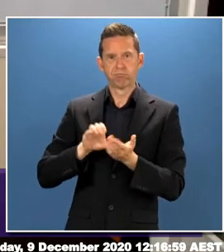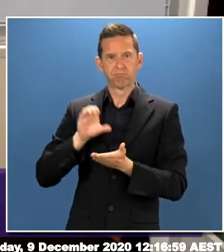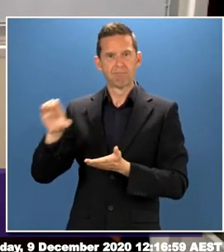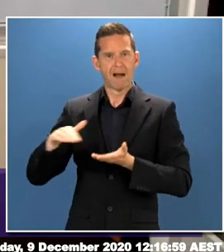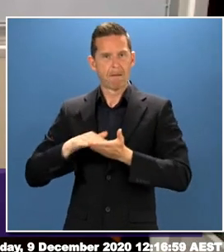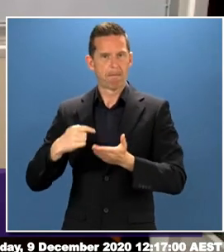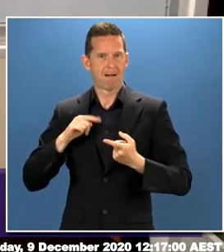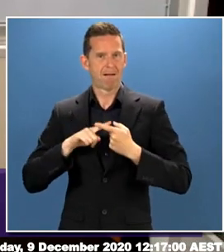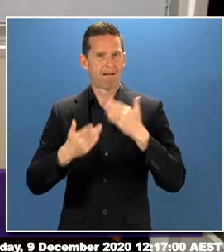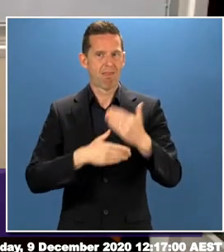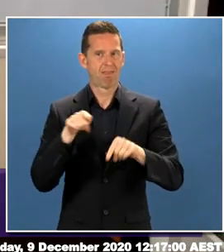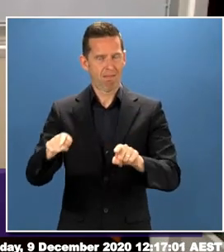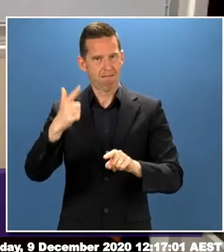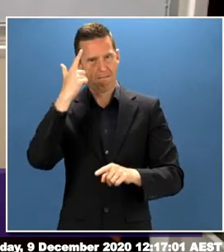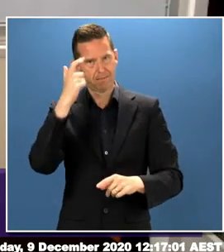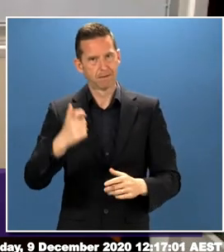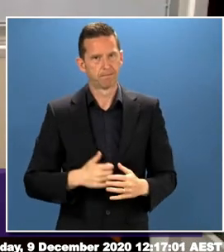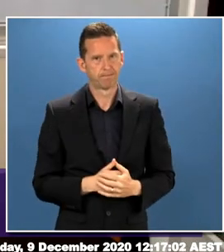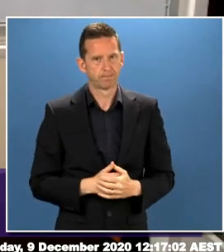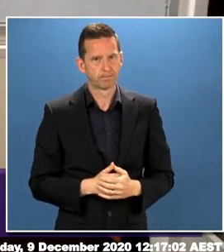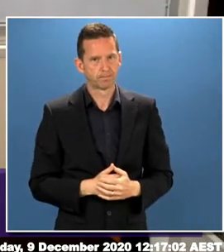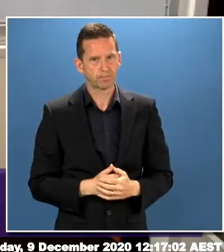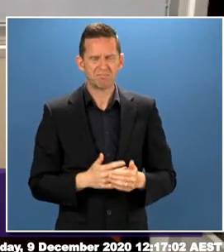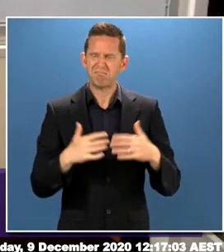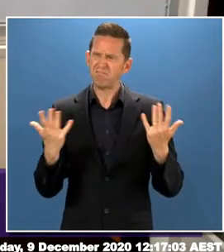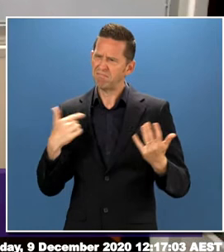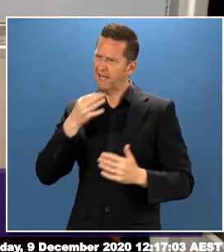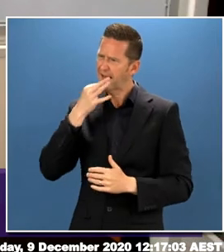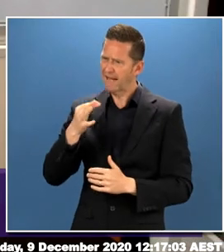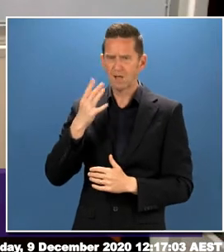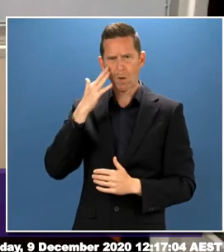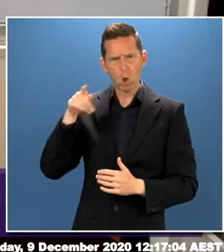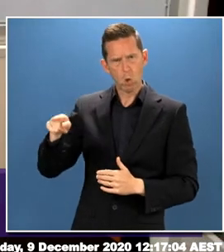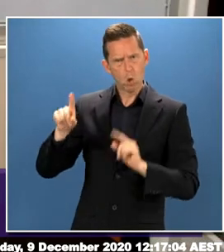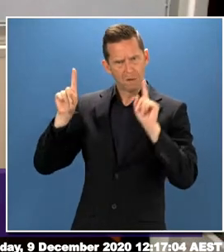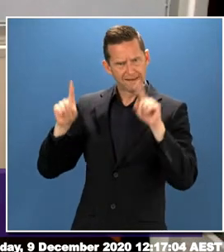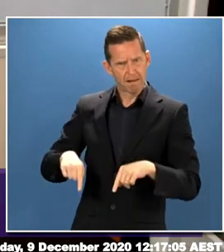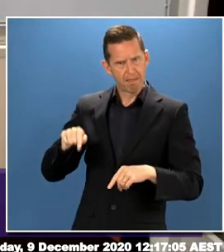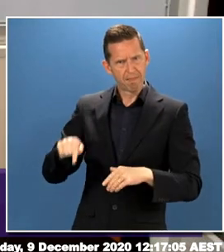And when was that, that you started that rudimentary process and where it's come to today?